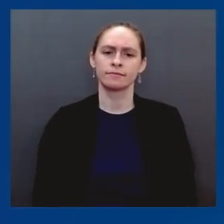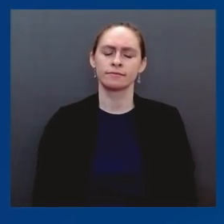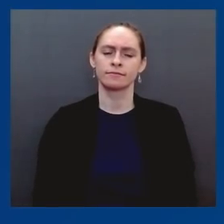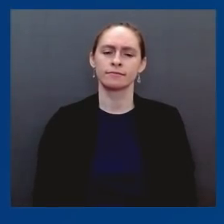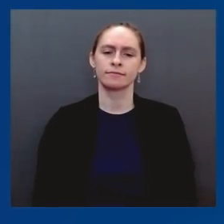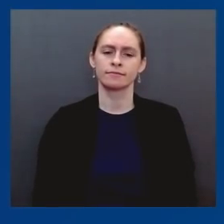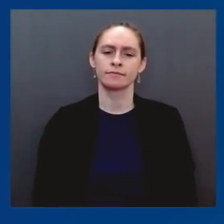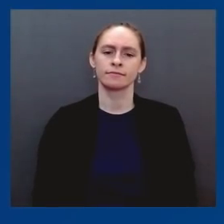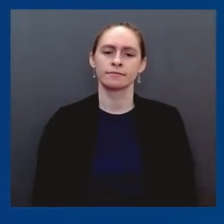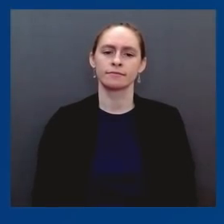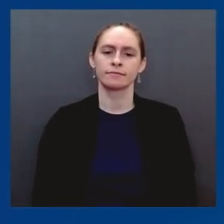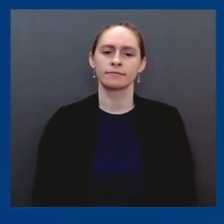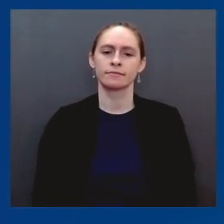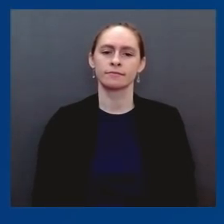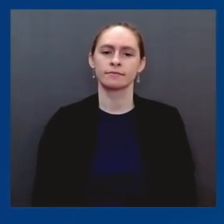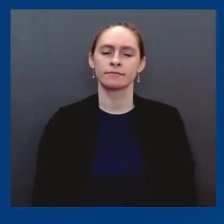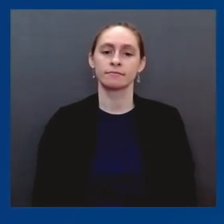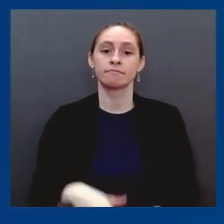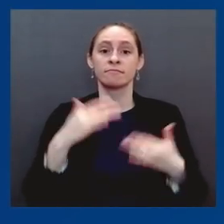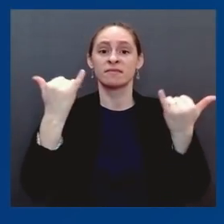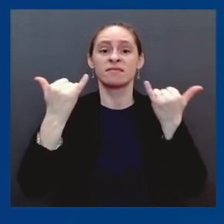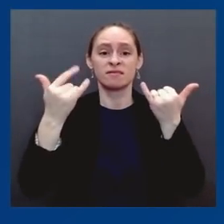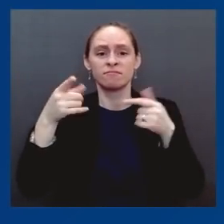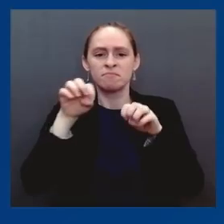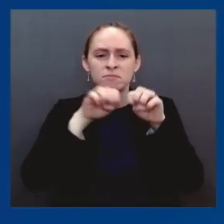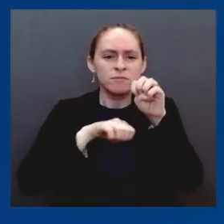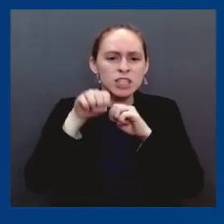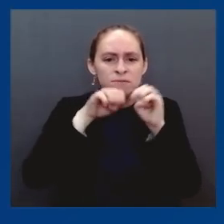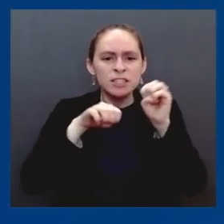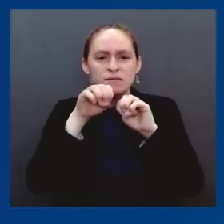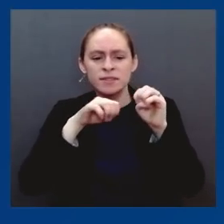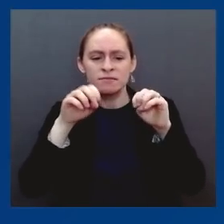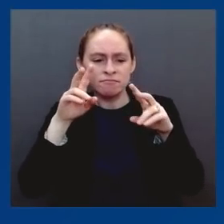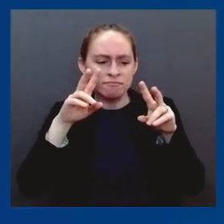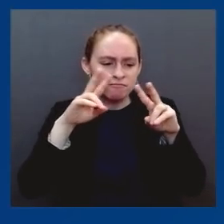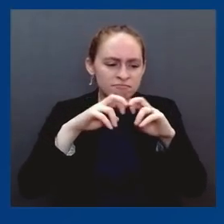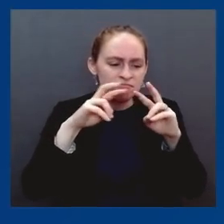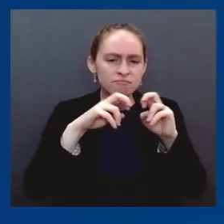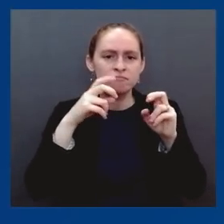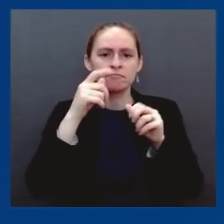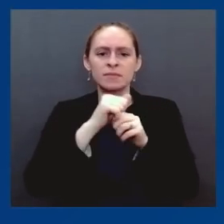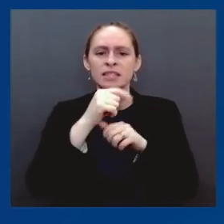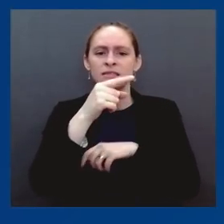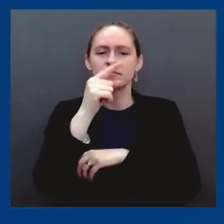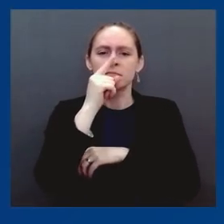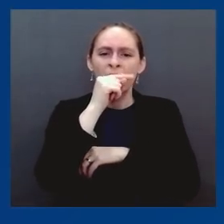And studies here at the Vaccine Research Center at NIH, in the nonhuman primate model,